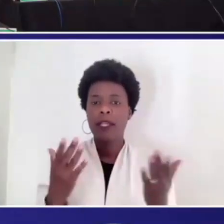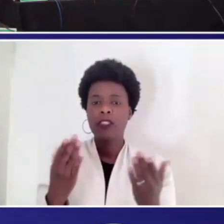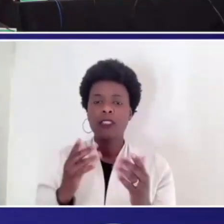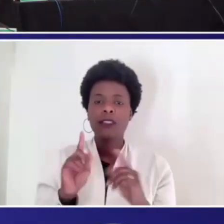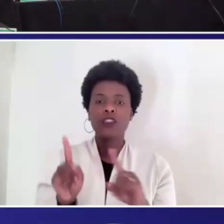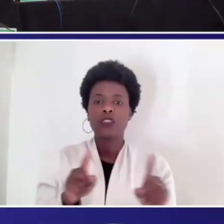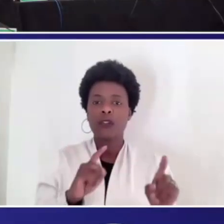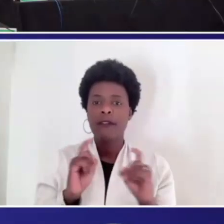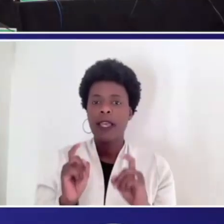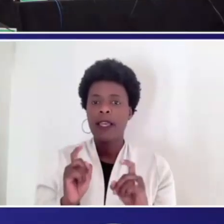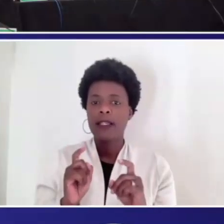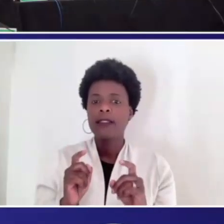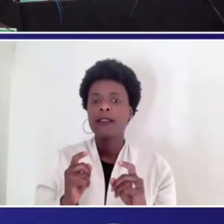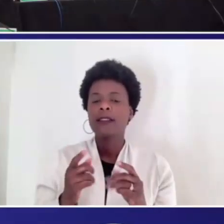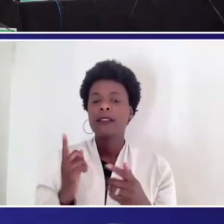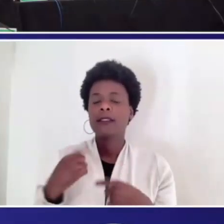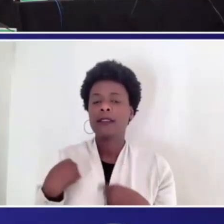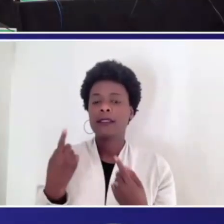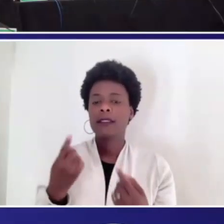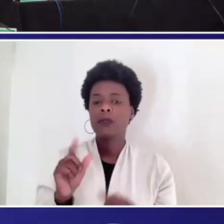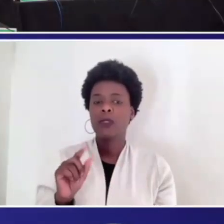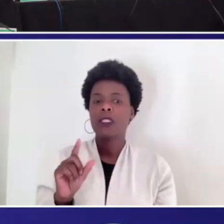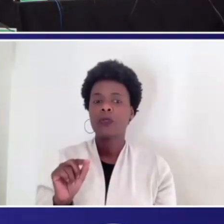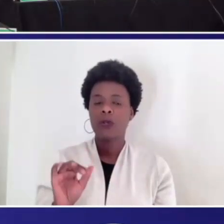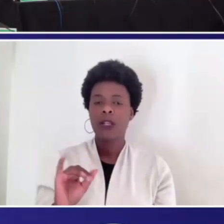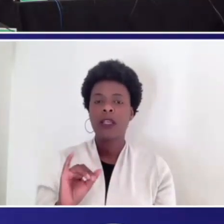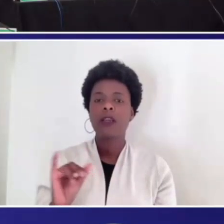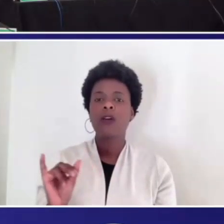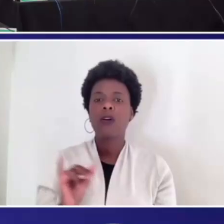it's also been -- it's part of the Title IV